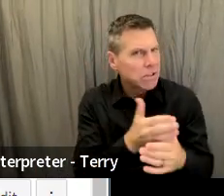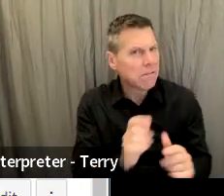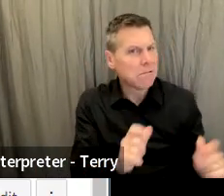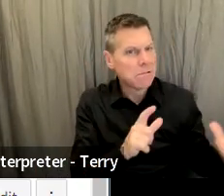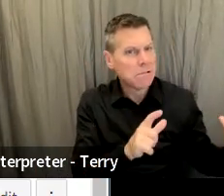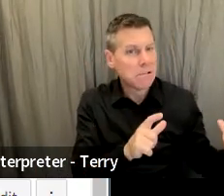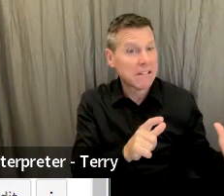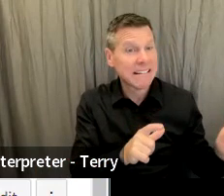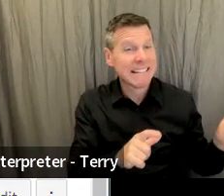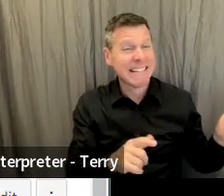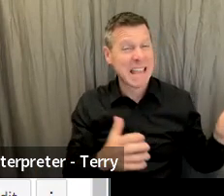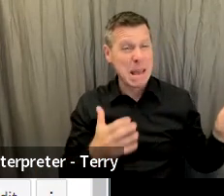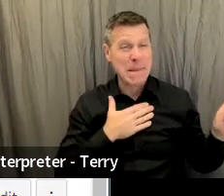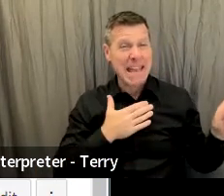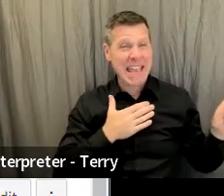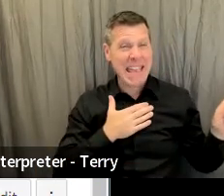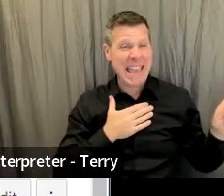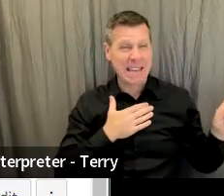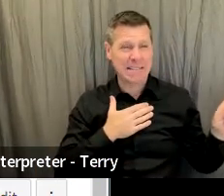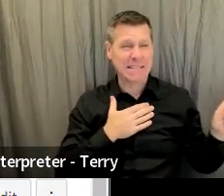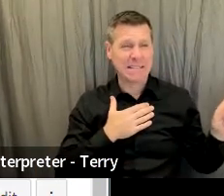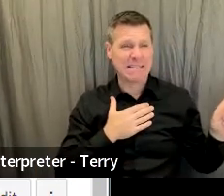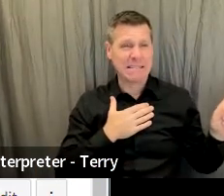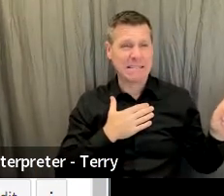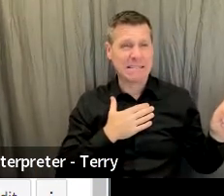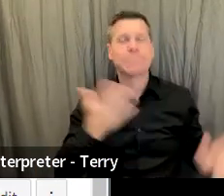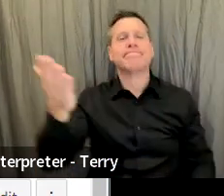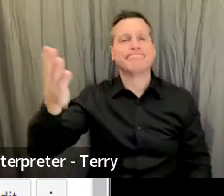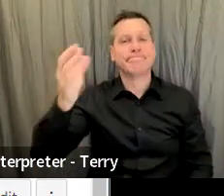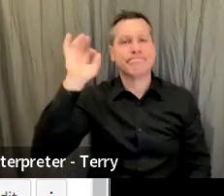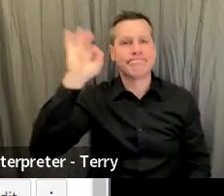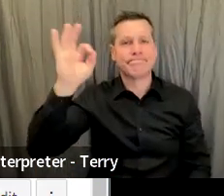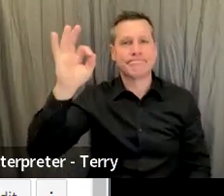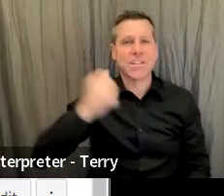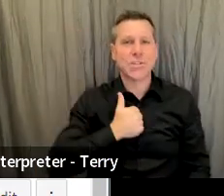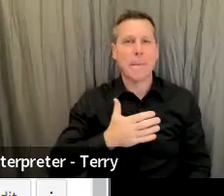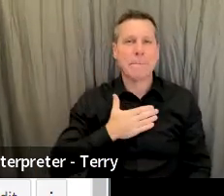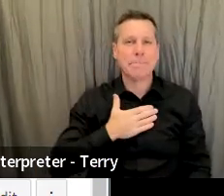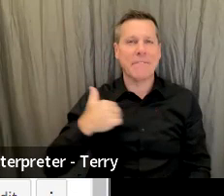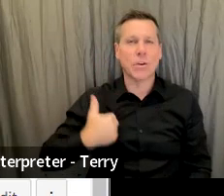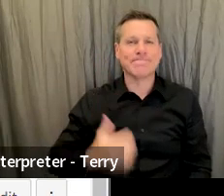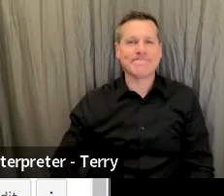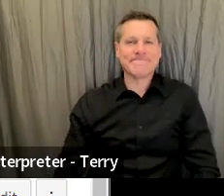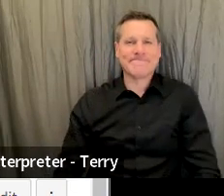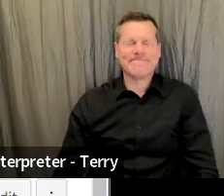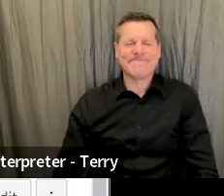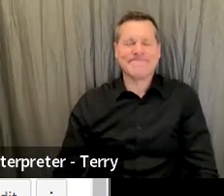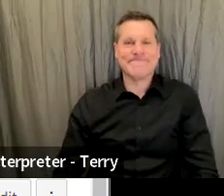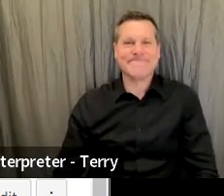I see mine restructuring. There we go. You're up now. Okay. Thank you.